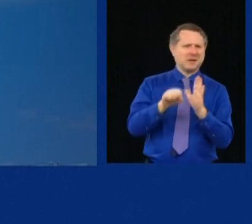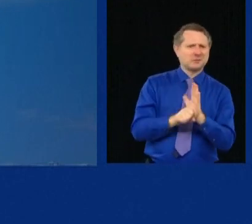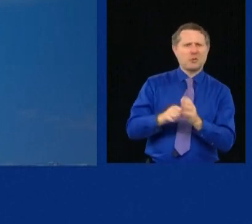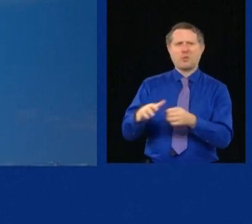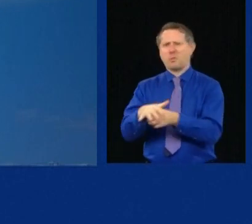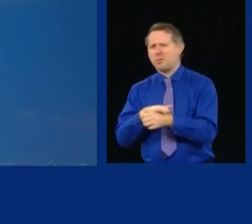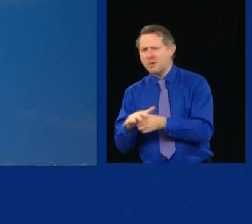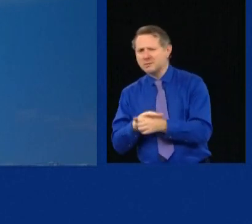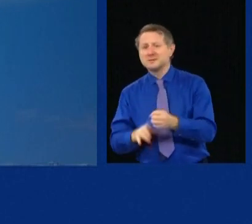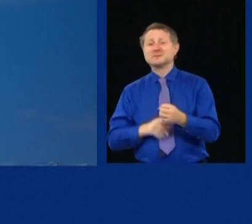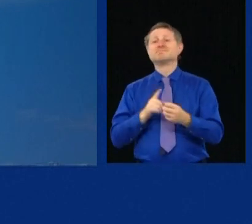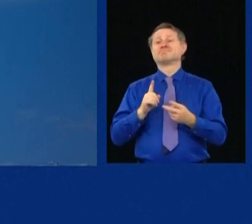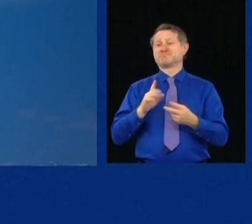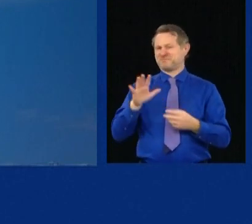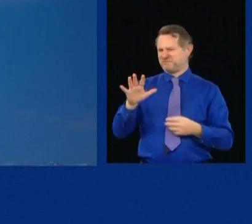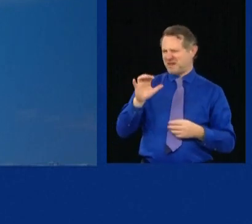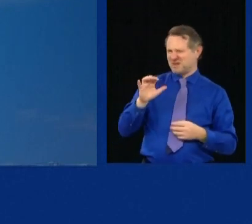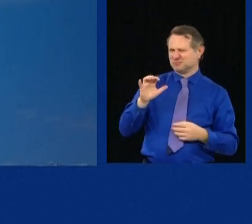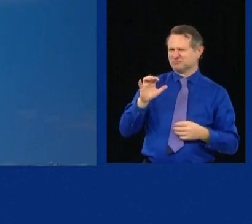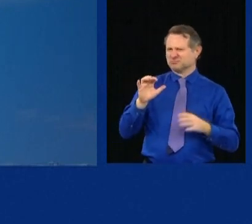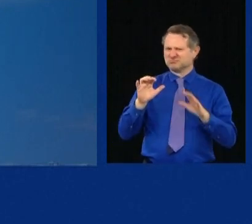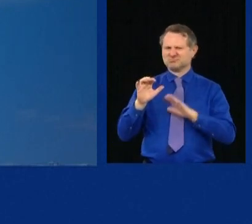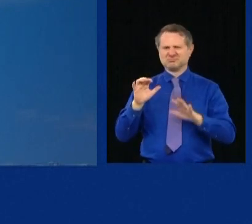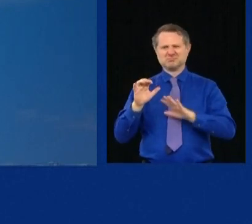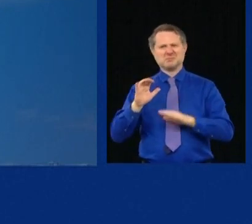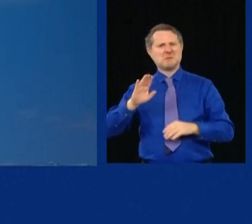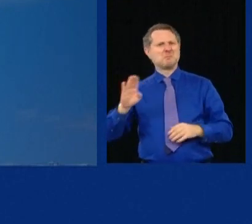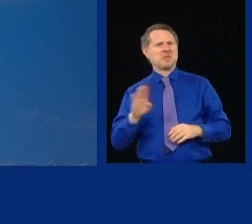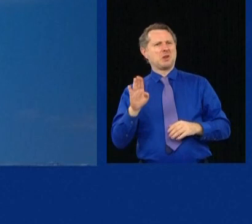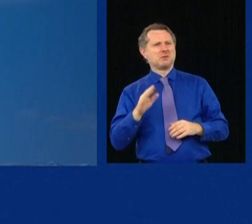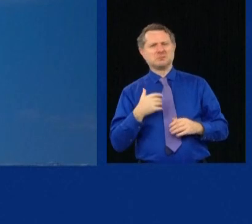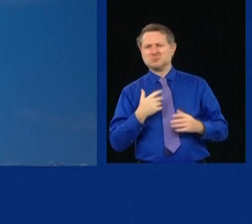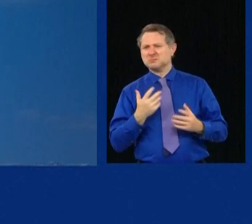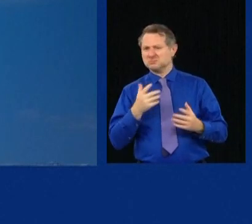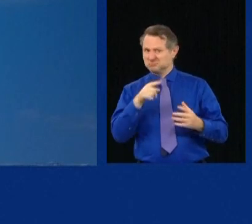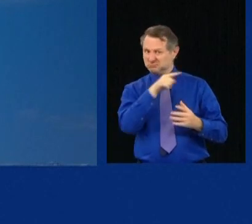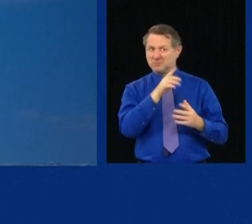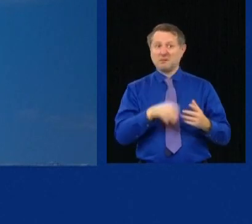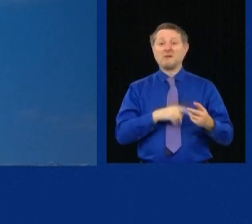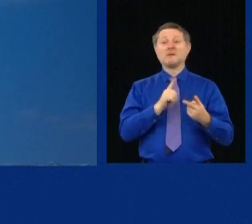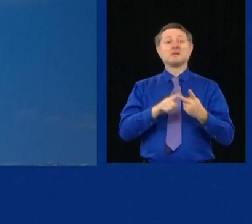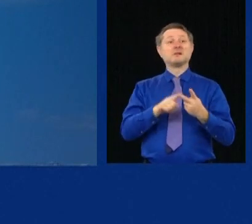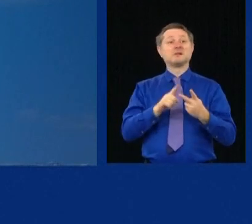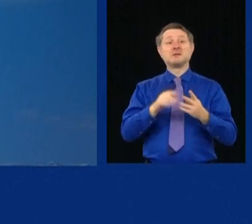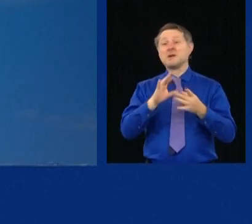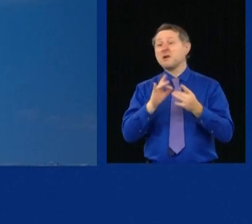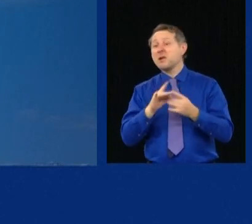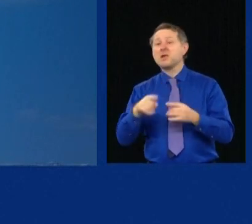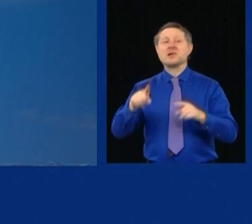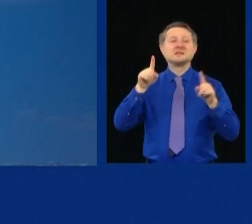GOOD, IT FUNDS STATE AND LOCAL AID, $500 BILLION TO MAKE UP FOR THOSE SHORTFALLS.